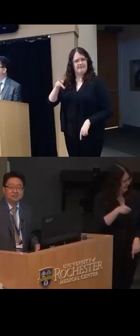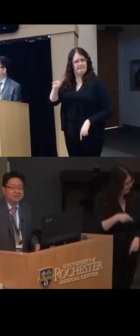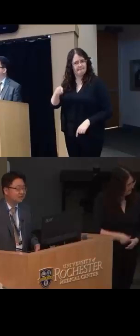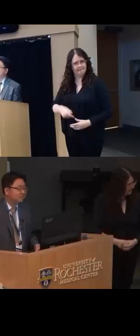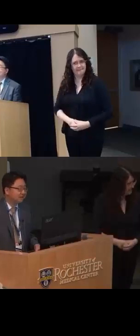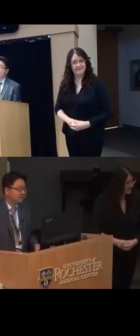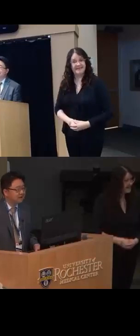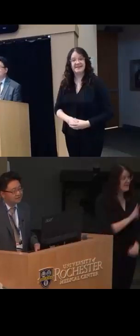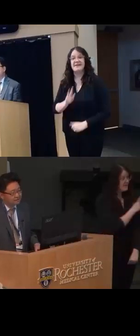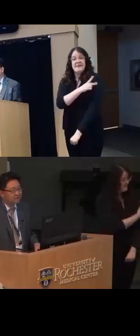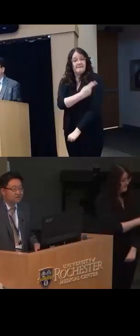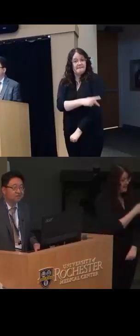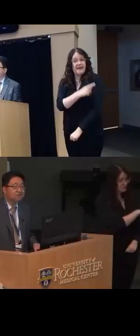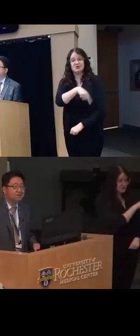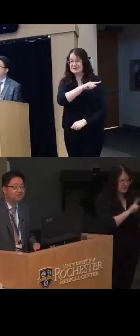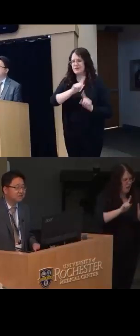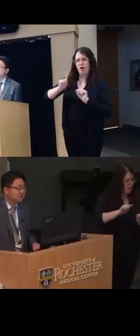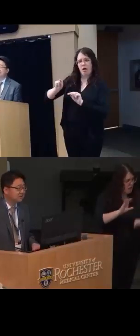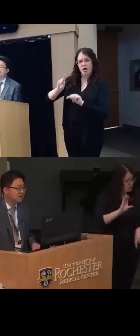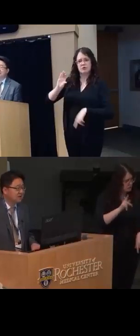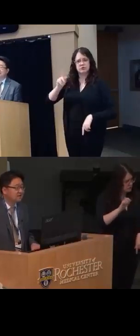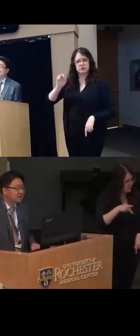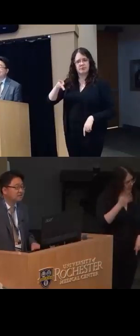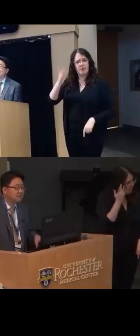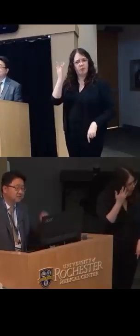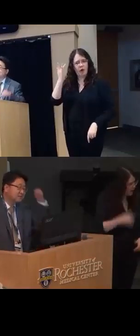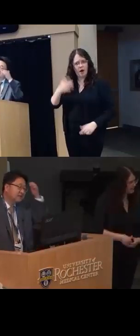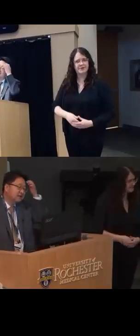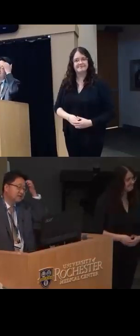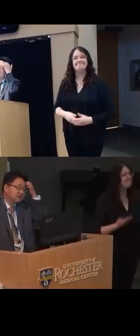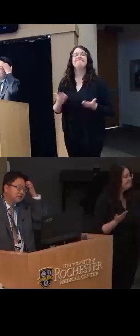patients come to CPAP well you know you know the usual reason is exacerbation of psychiatric